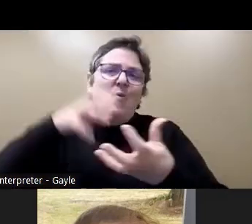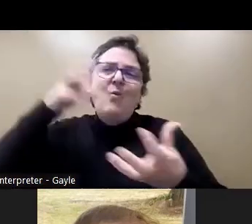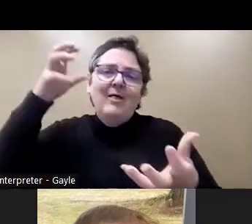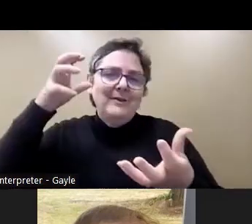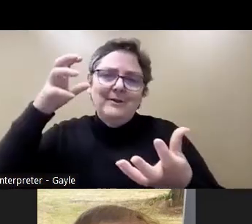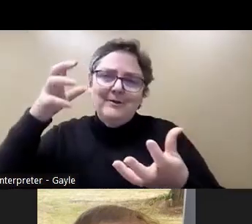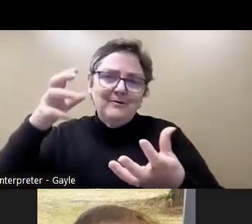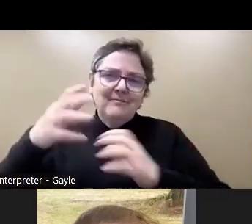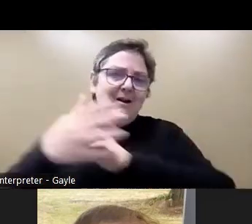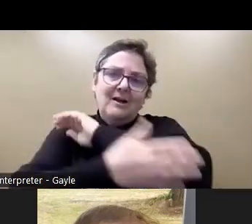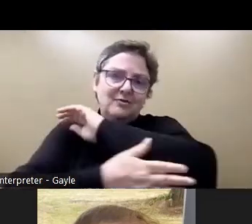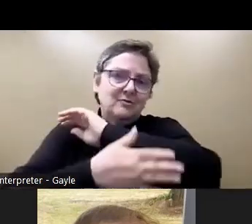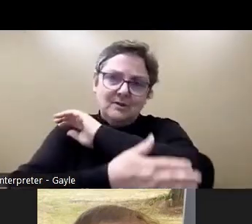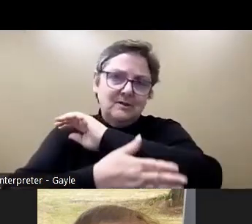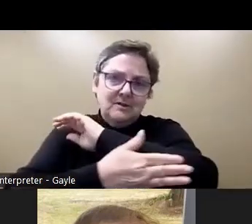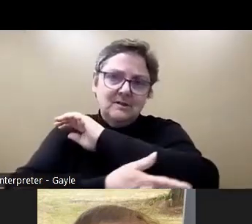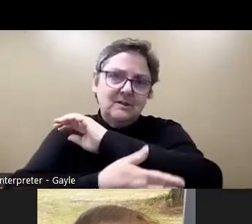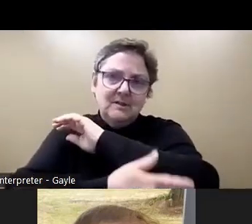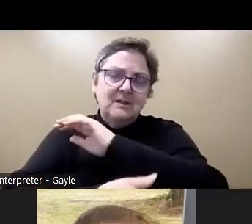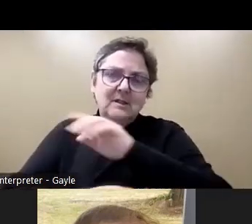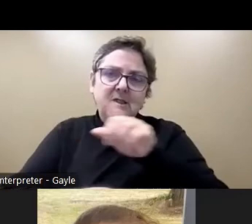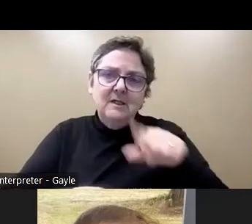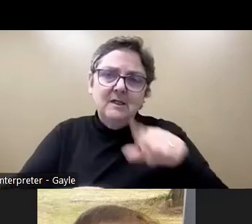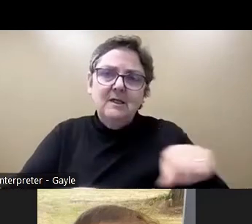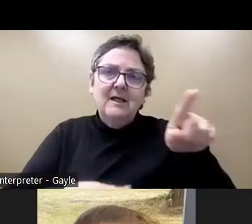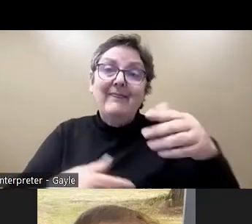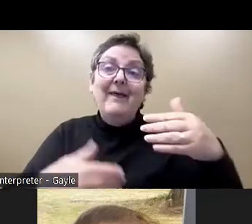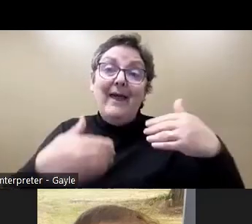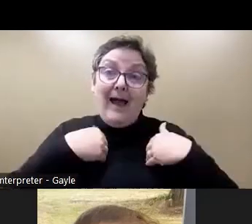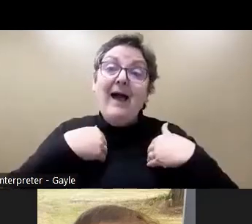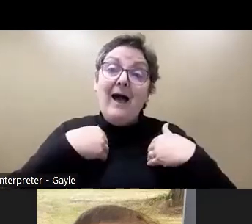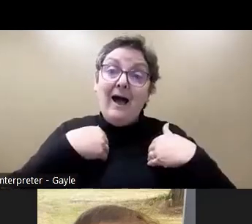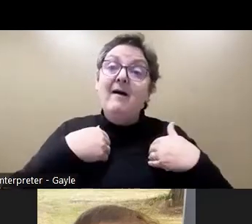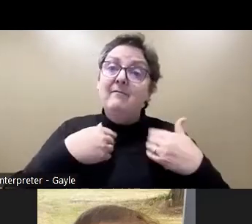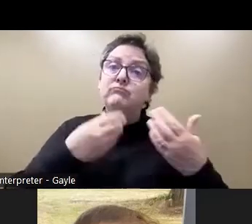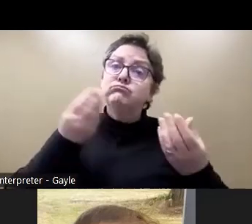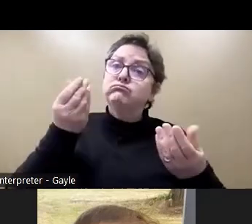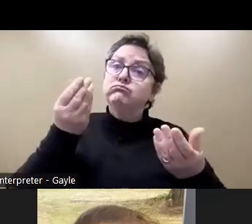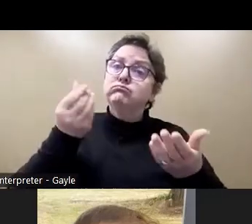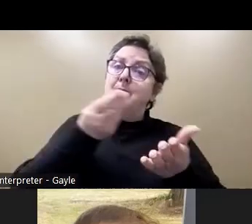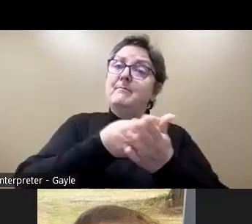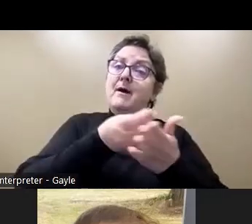that have the funds to produce these. Someone's paying for the content development,